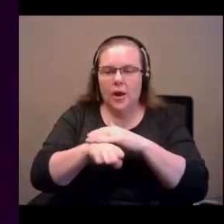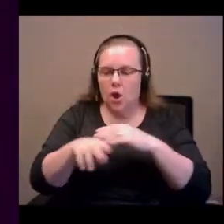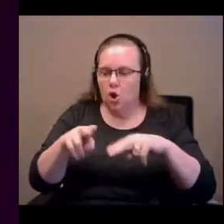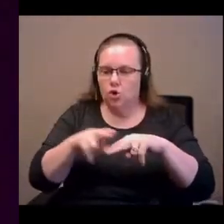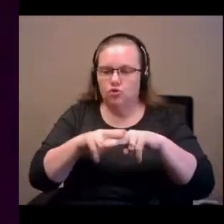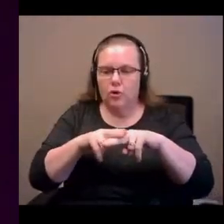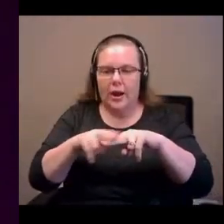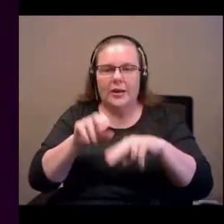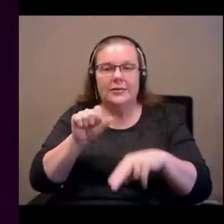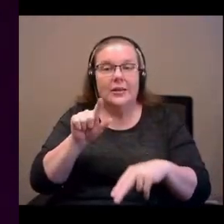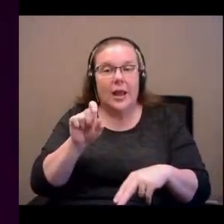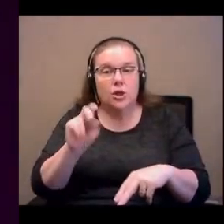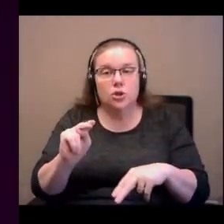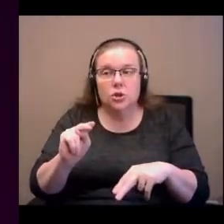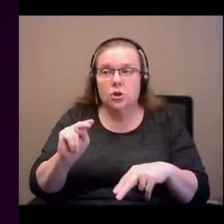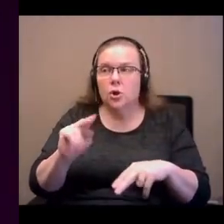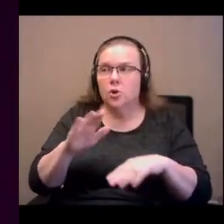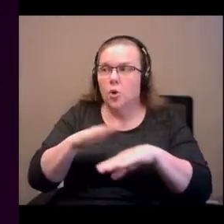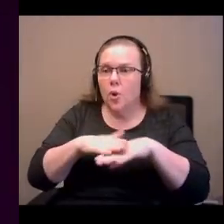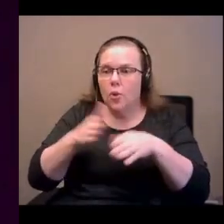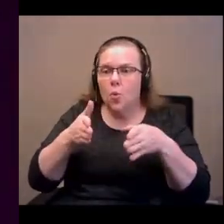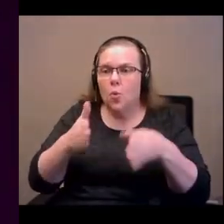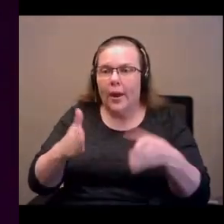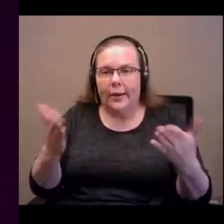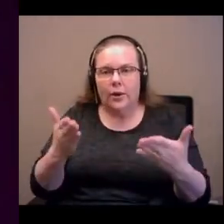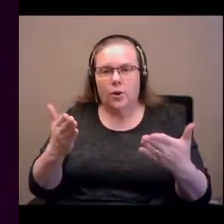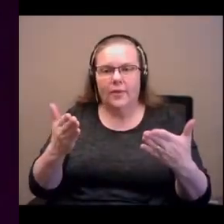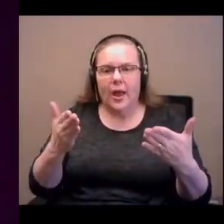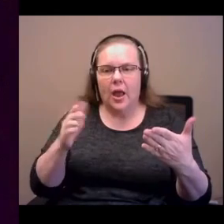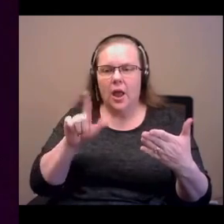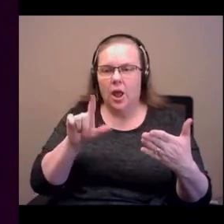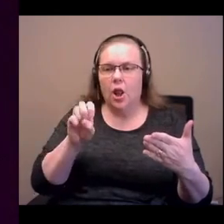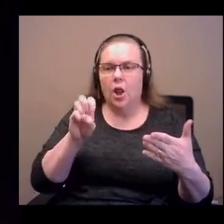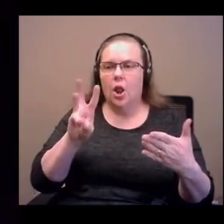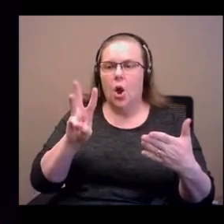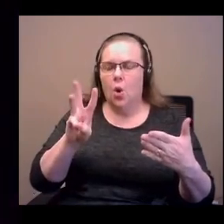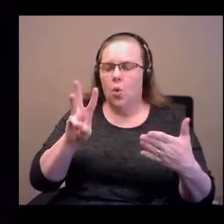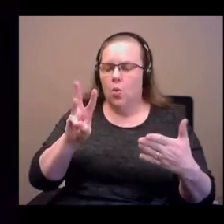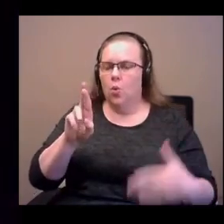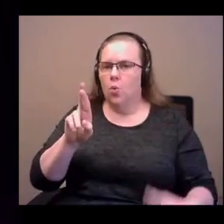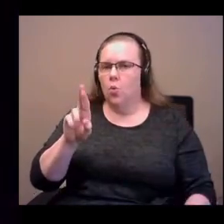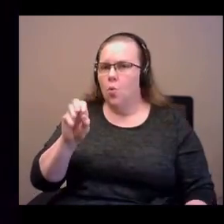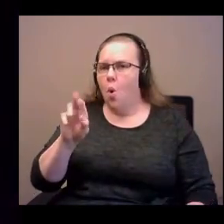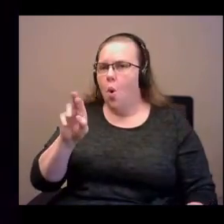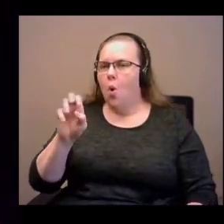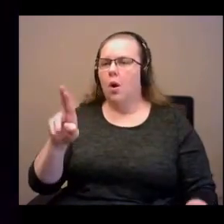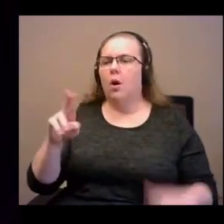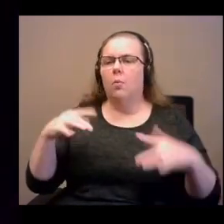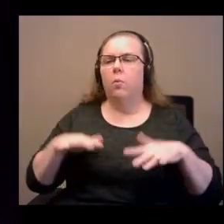on your way here, that lovely, low roar. But I knew who I was listening to. It wasn’t a bunch